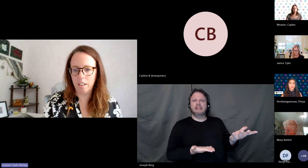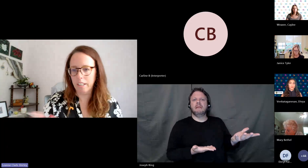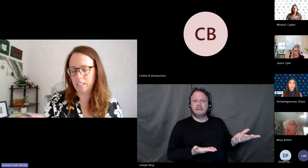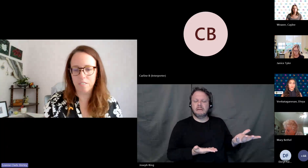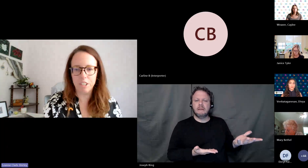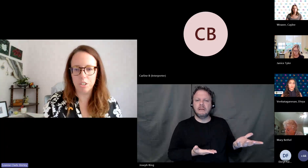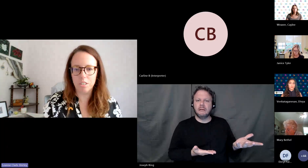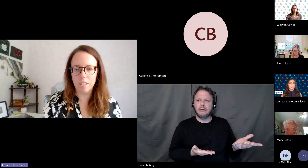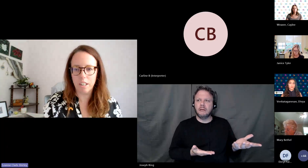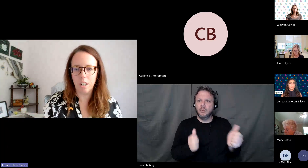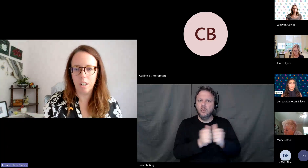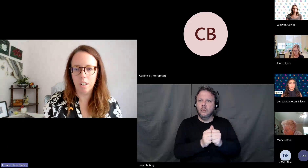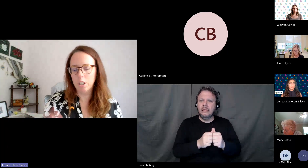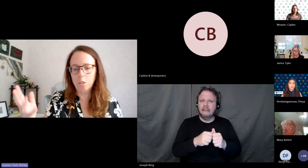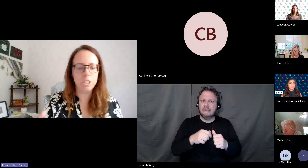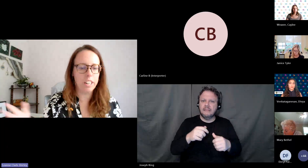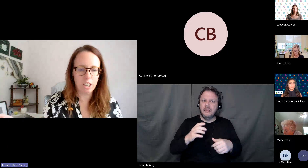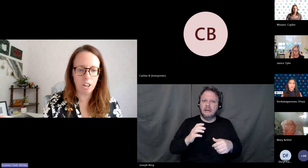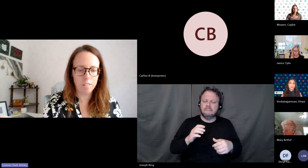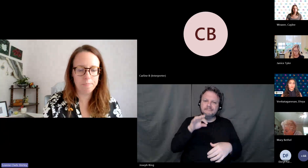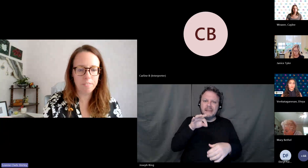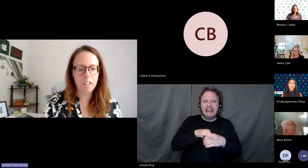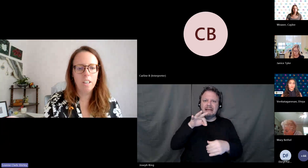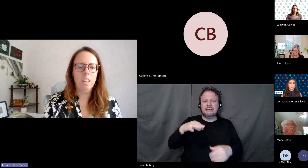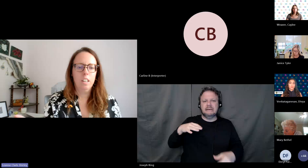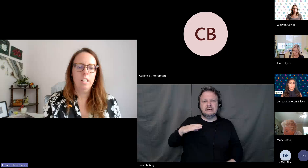With the elected officials that are negotiating it all.